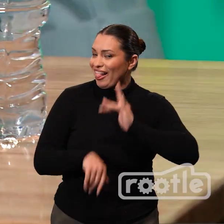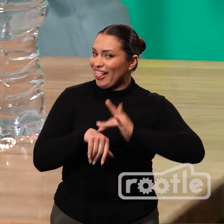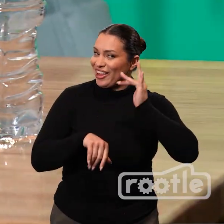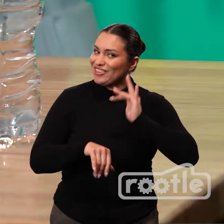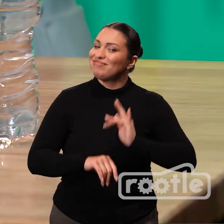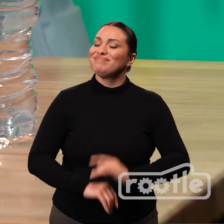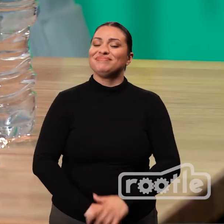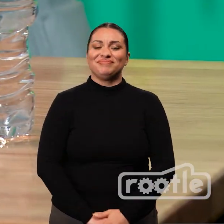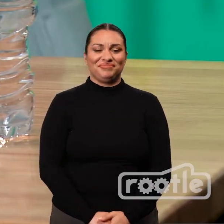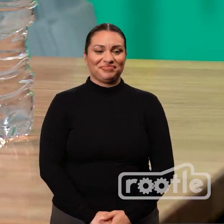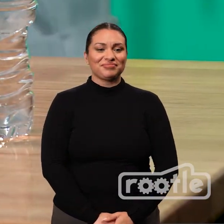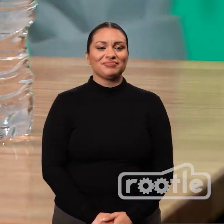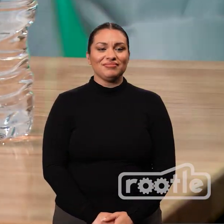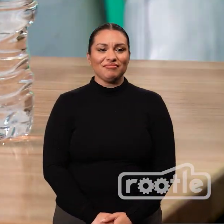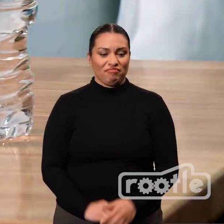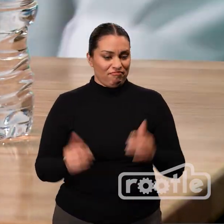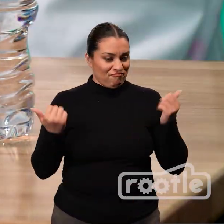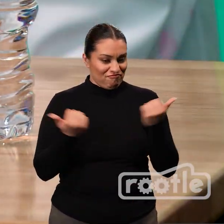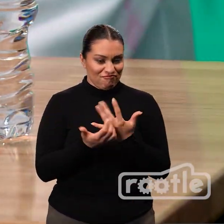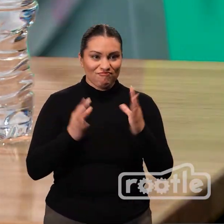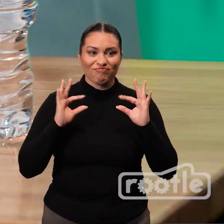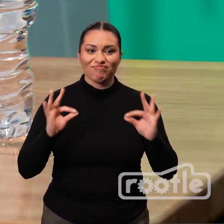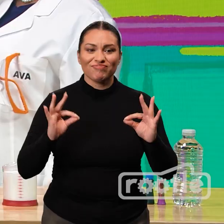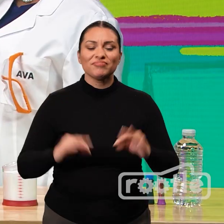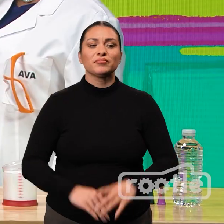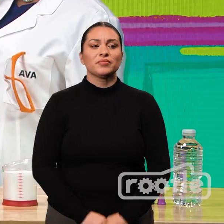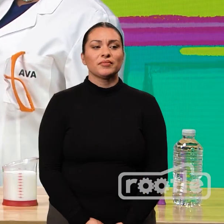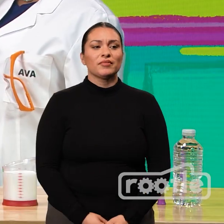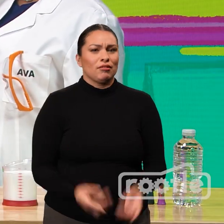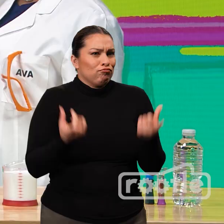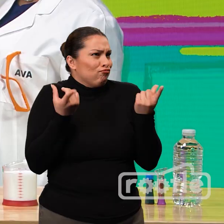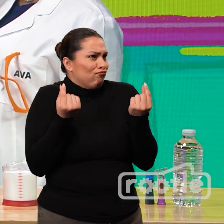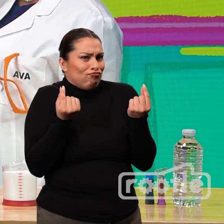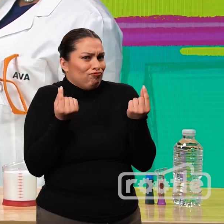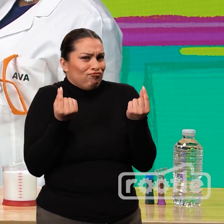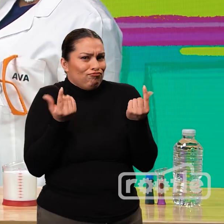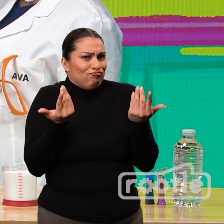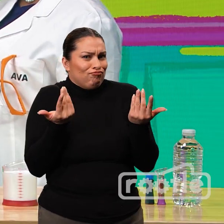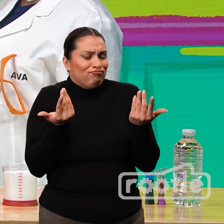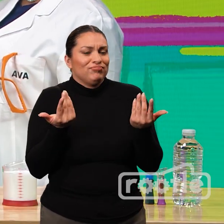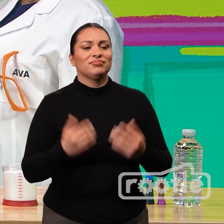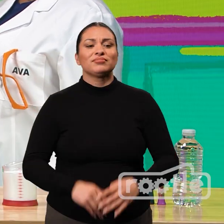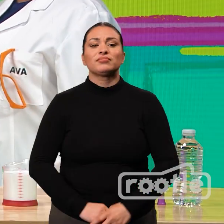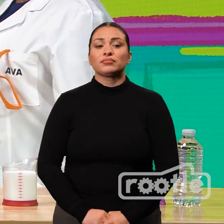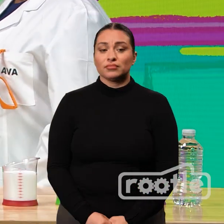Got it. Looks like that's everything then. OK, what do we need to do first?